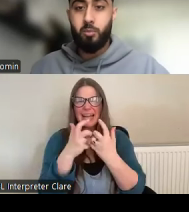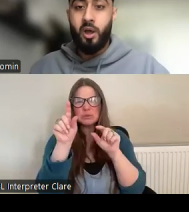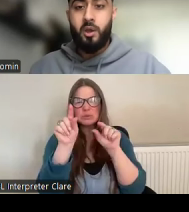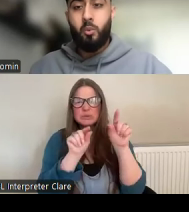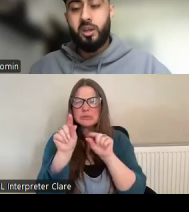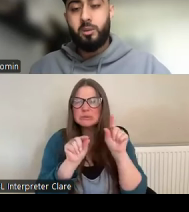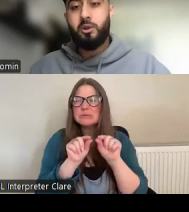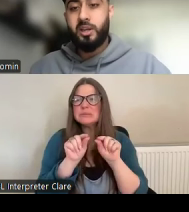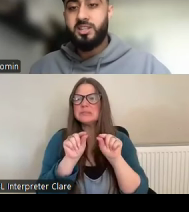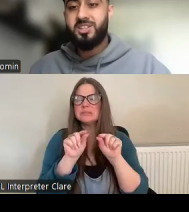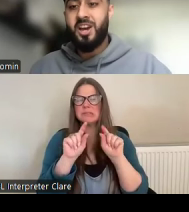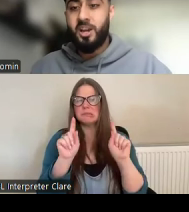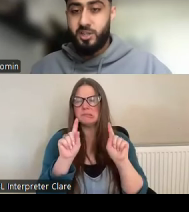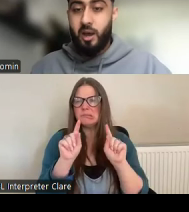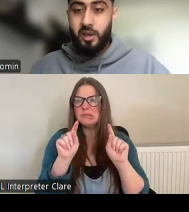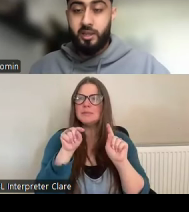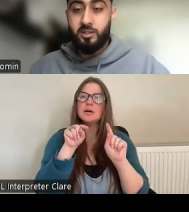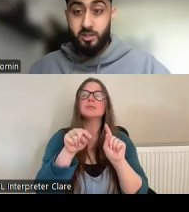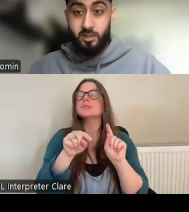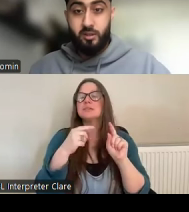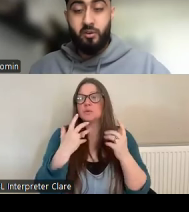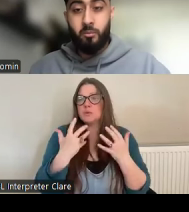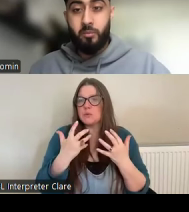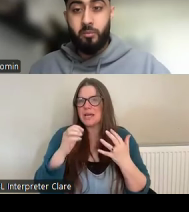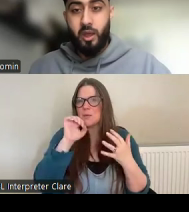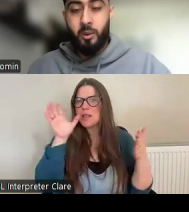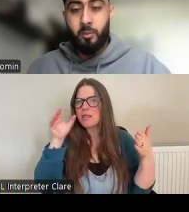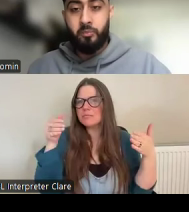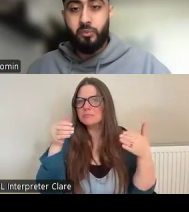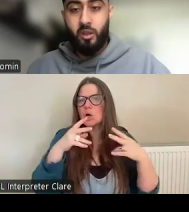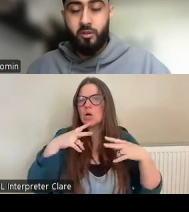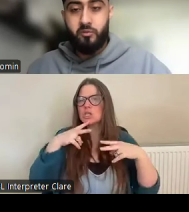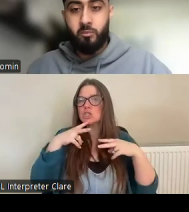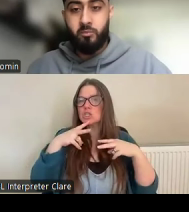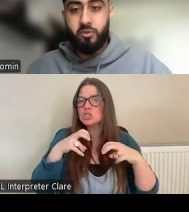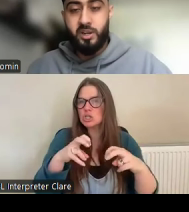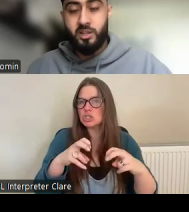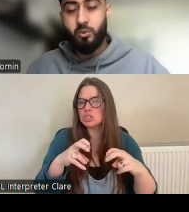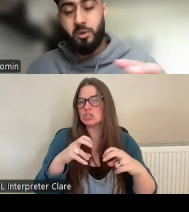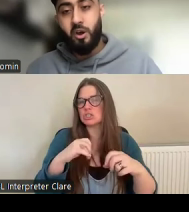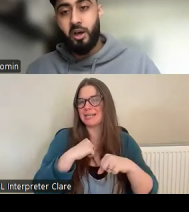but we're going to be looking at search campaigns from today's webinar.